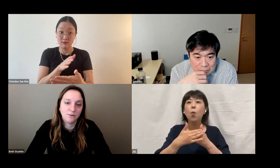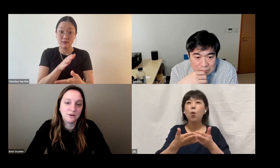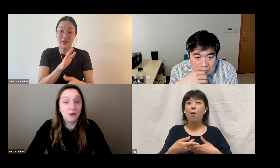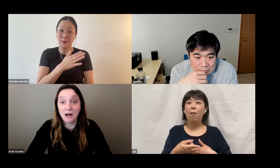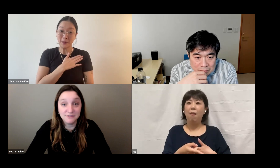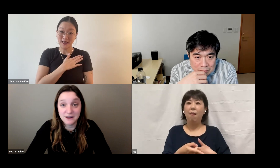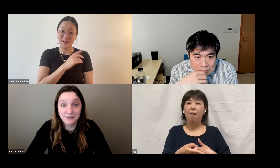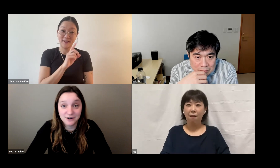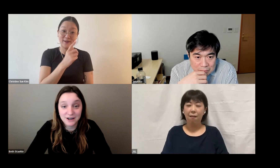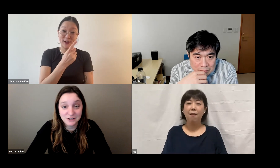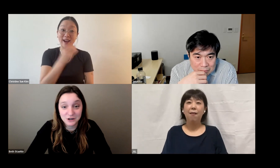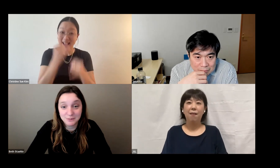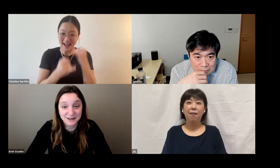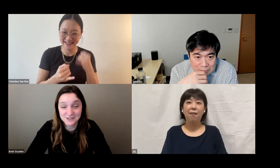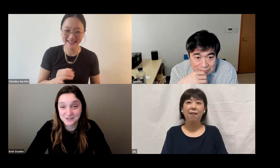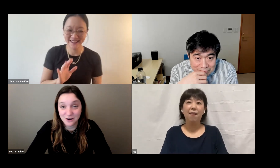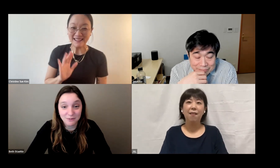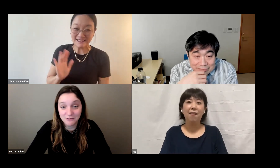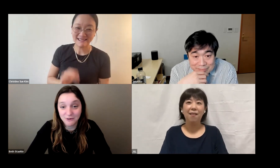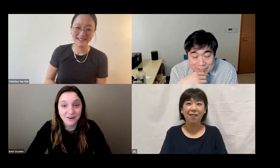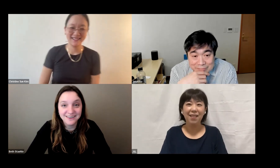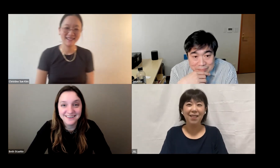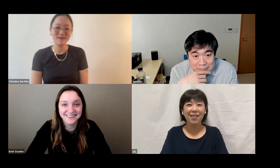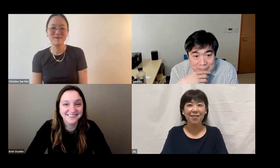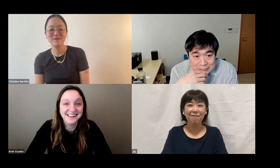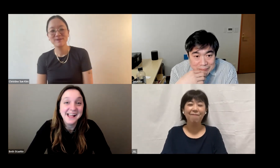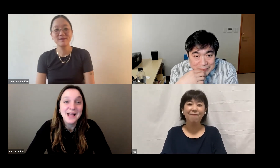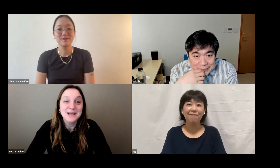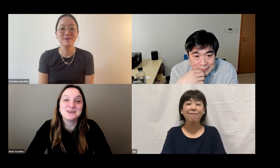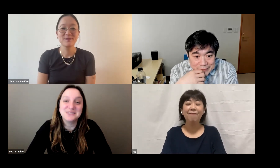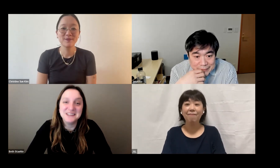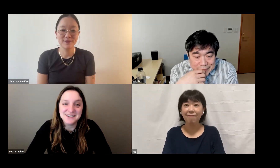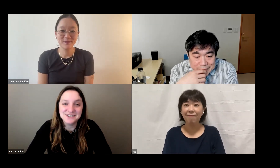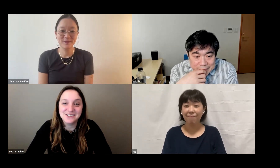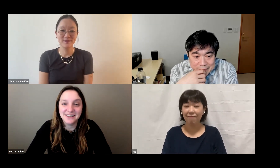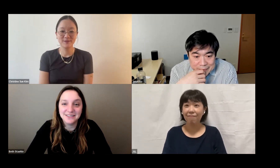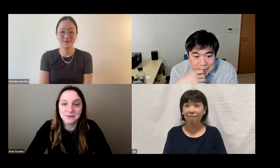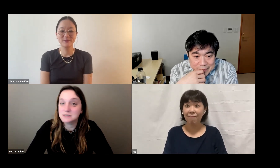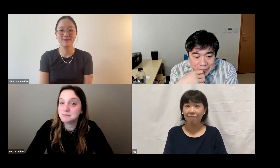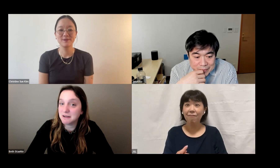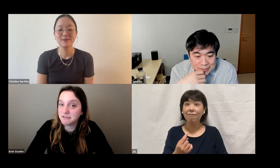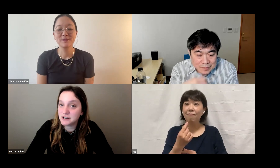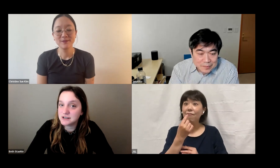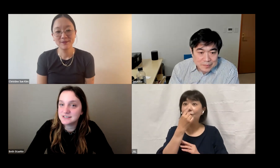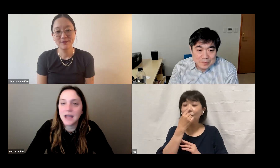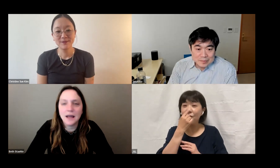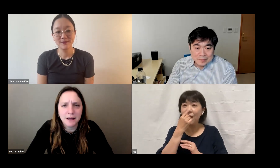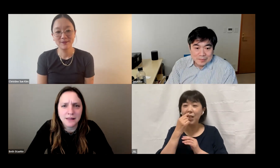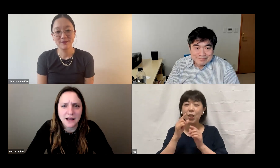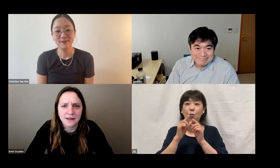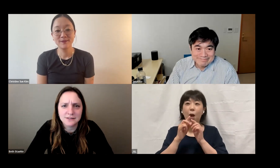Now, I've never interpreted a song before so the national anthem was my first and my last.